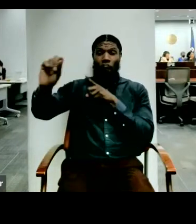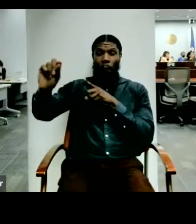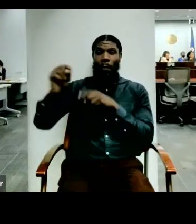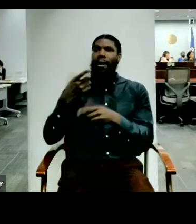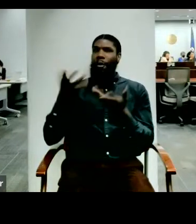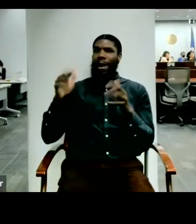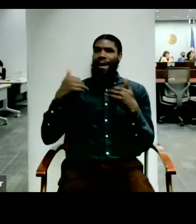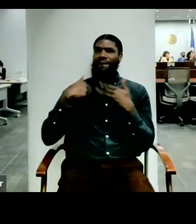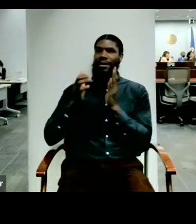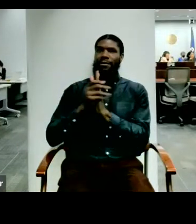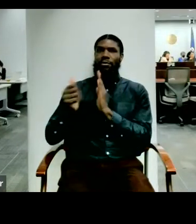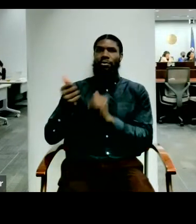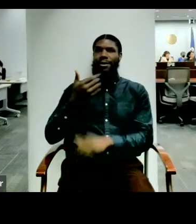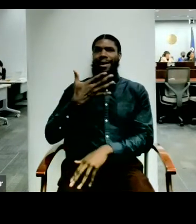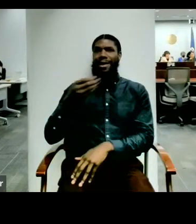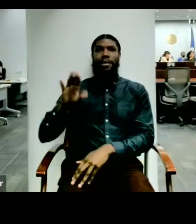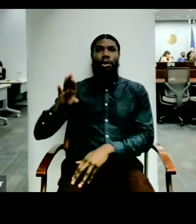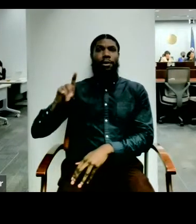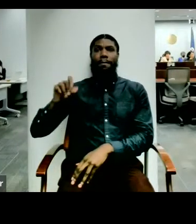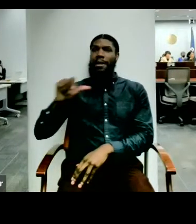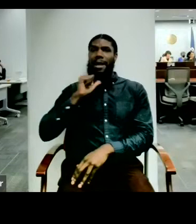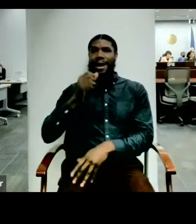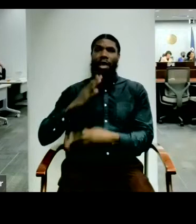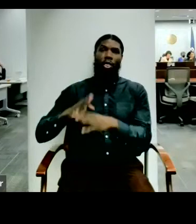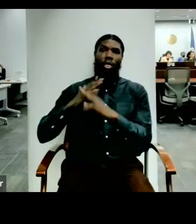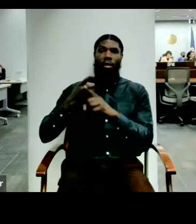disability is not a hindrance because they can do it remotely and provide the